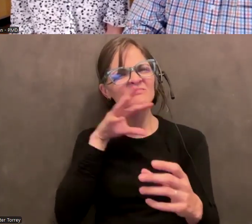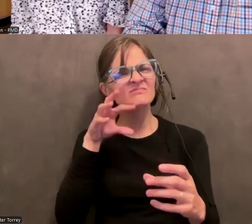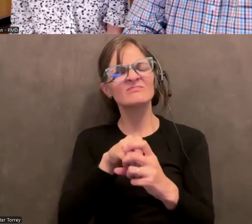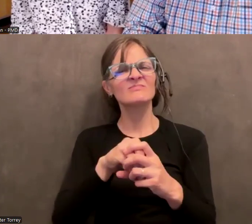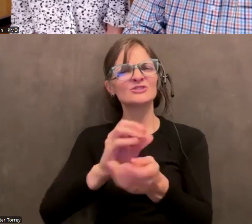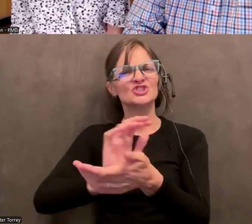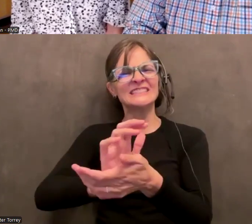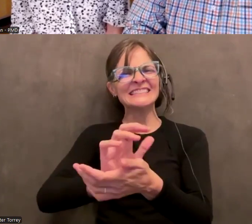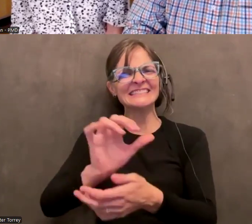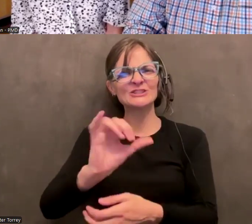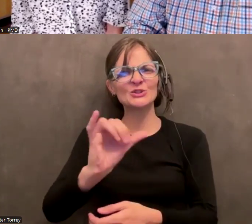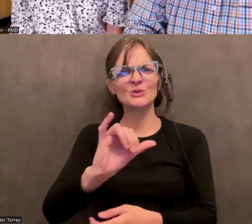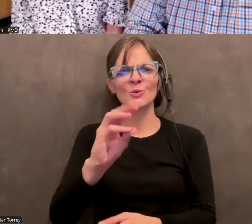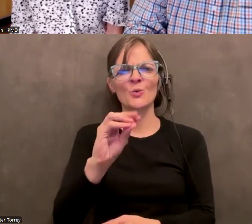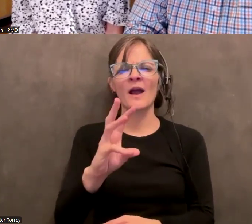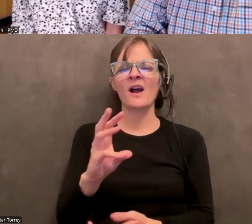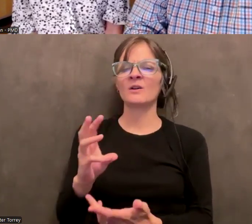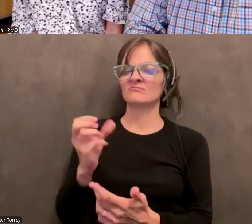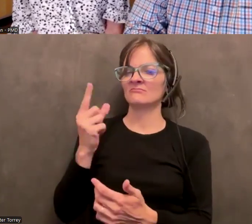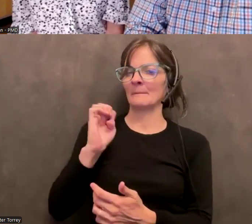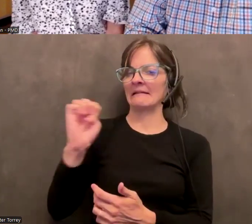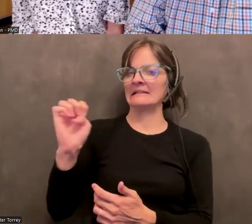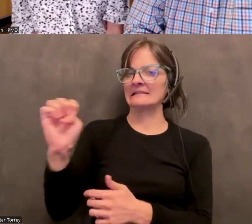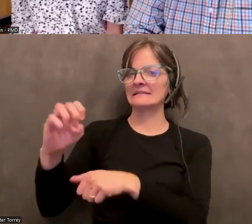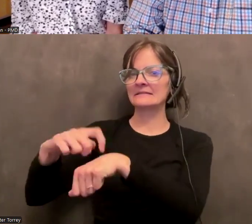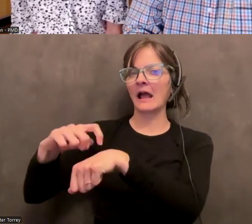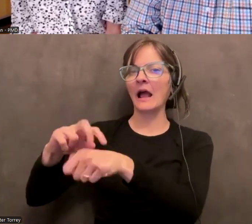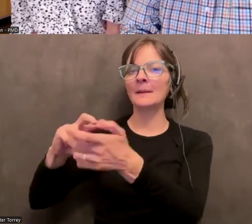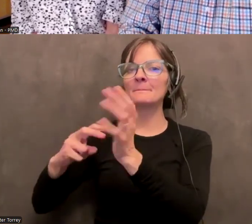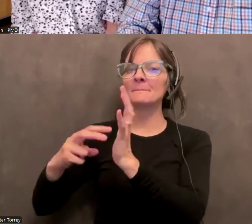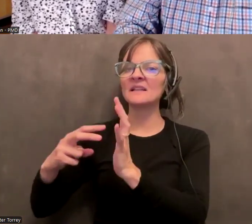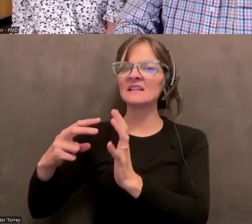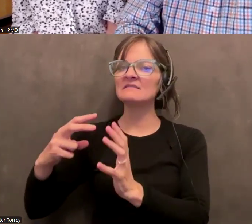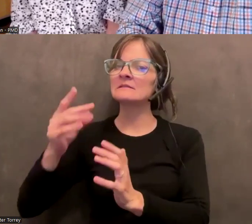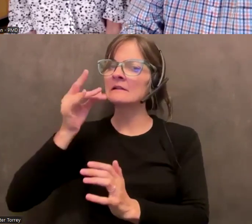out here on the east coast. It's making me hungry. But I would certainly expect nothing less out of Wisconsin.